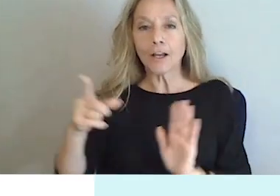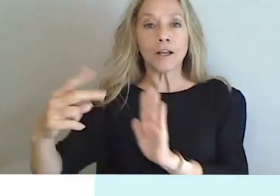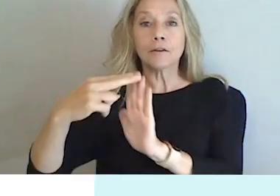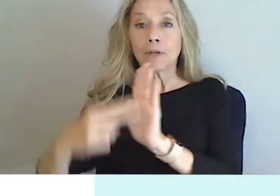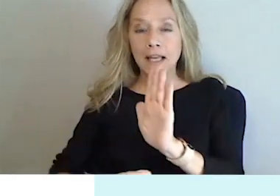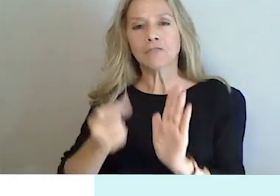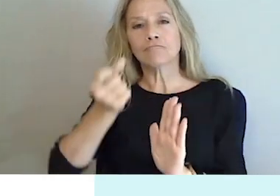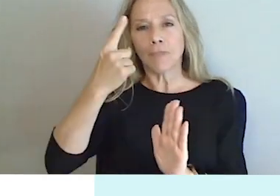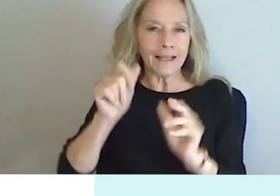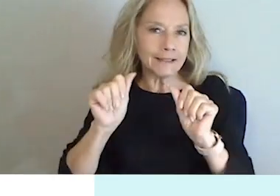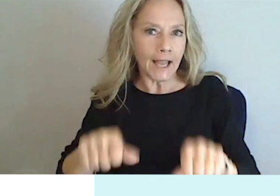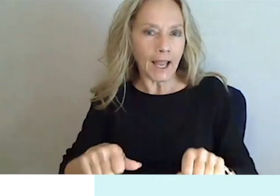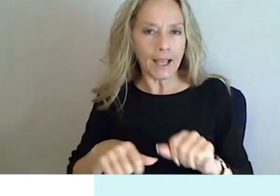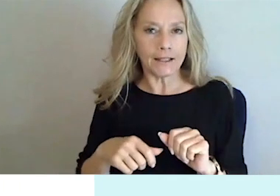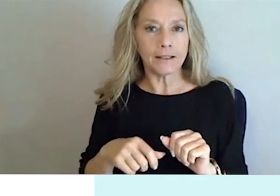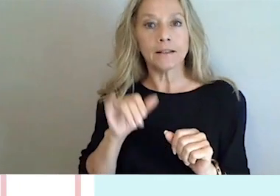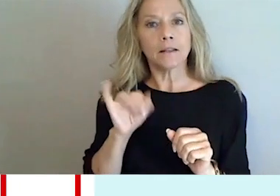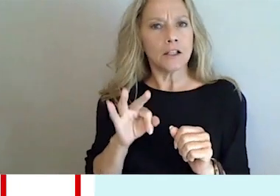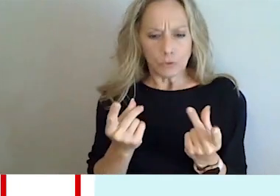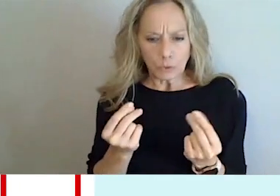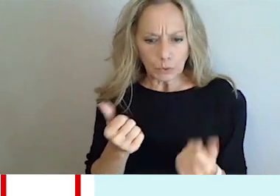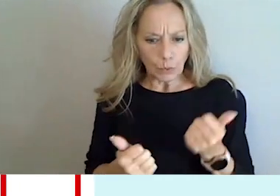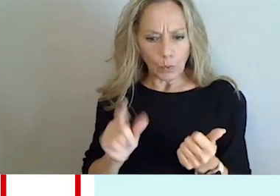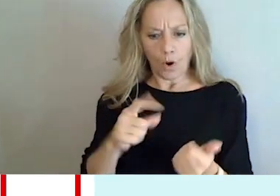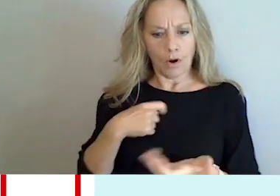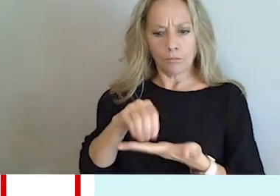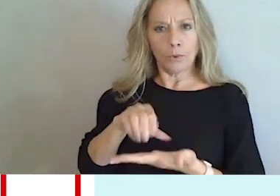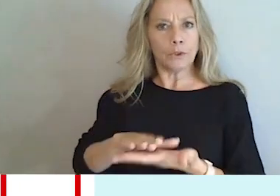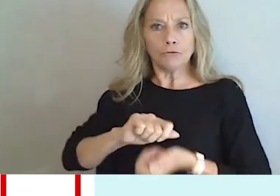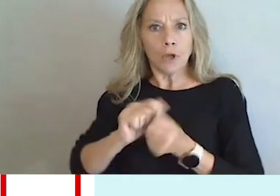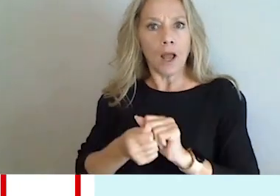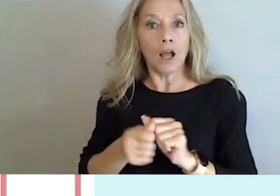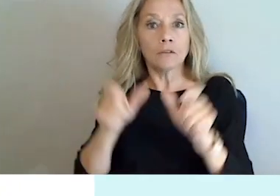If no instructions are given, you can write the change in the margins of your renewal packet.